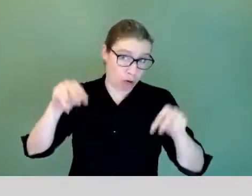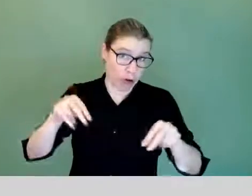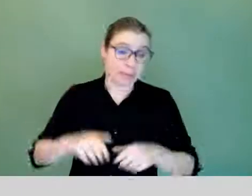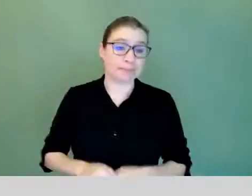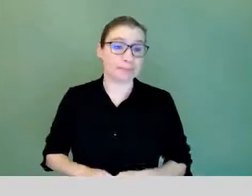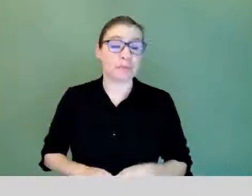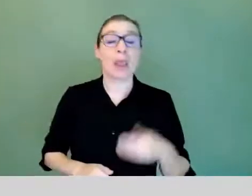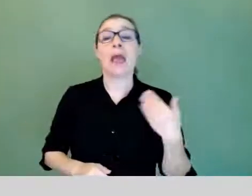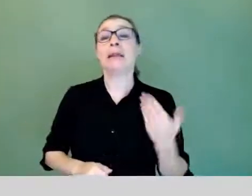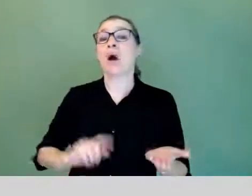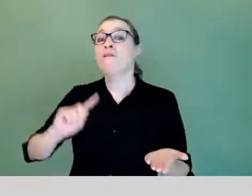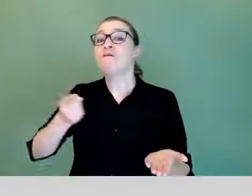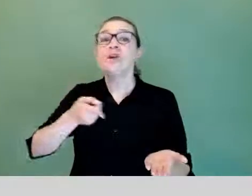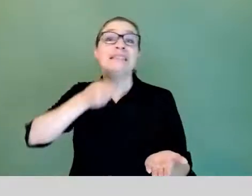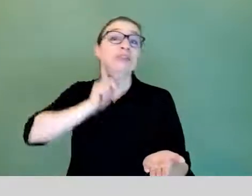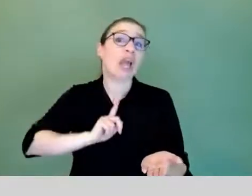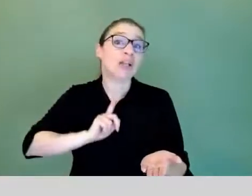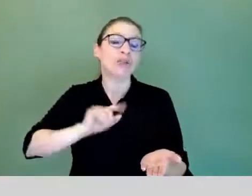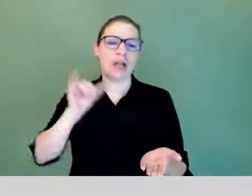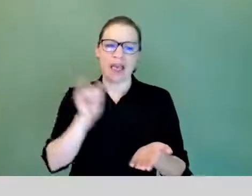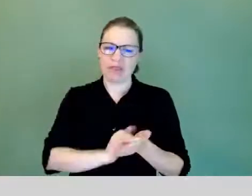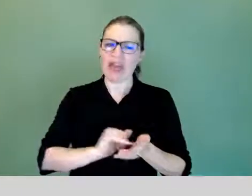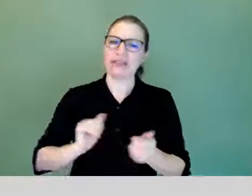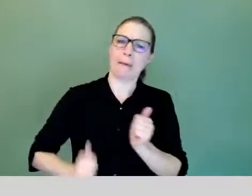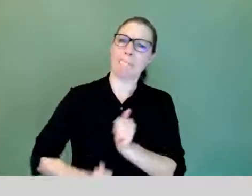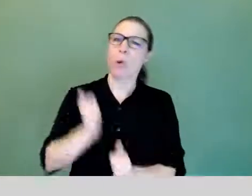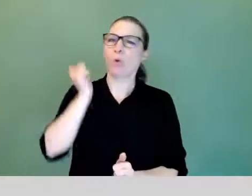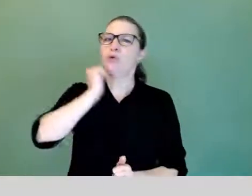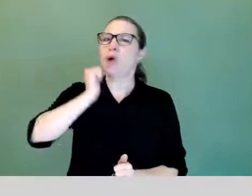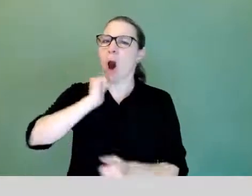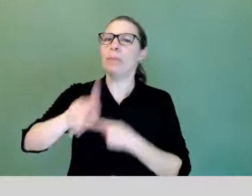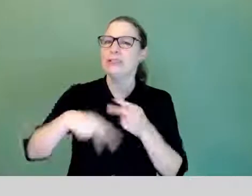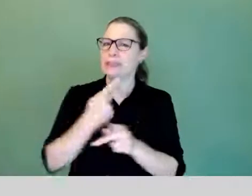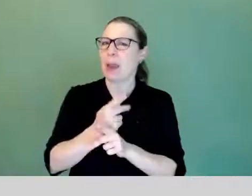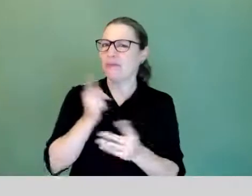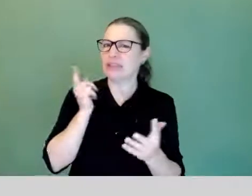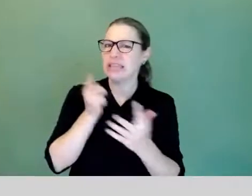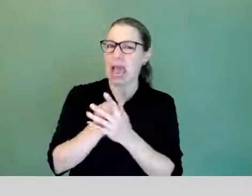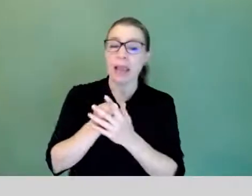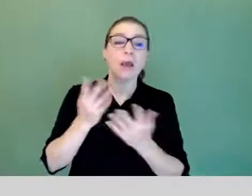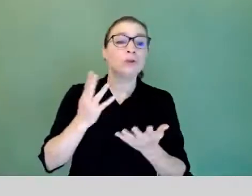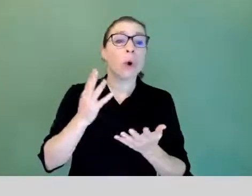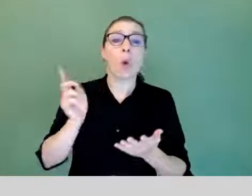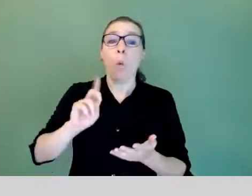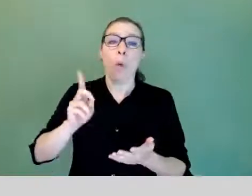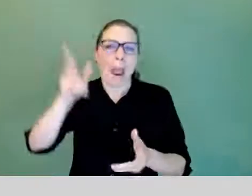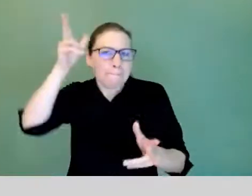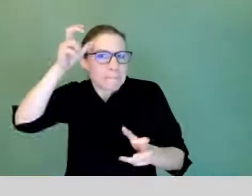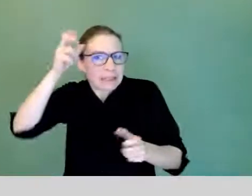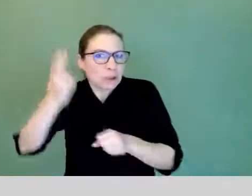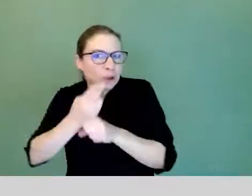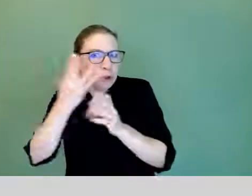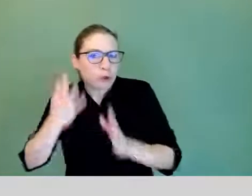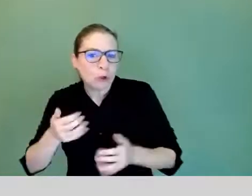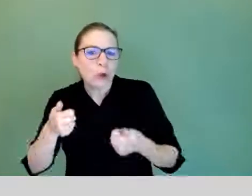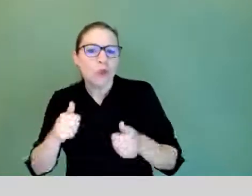Now injection is the most common type of attack. So where malicious user is able to execute